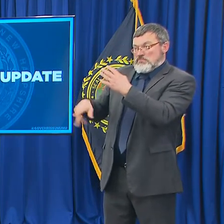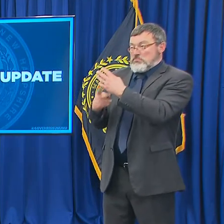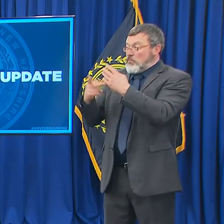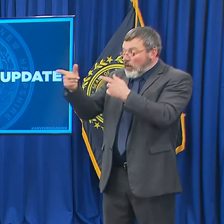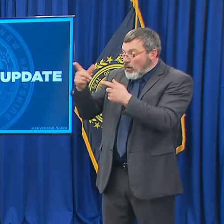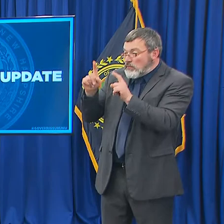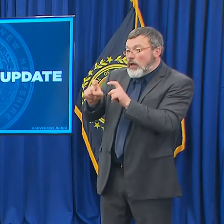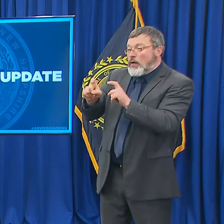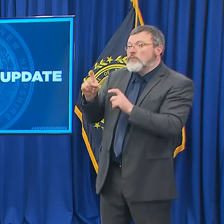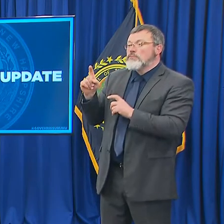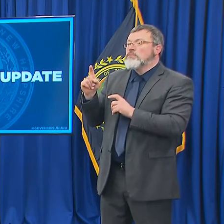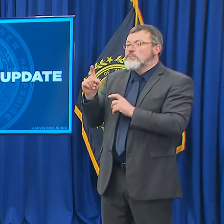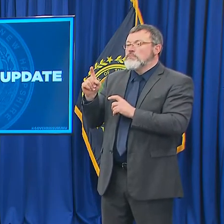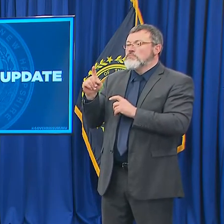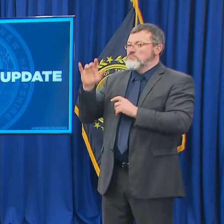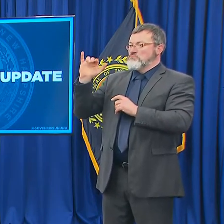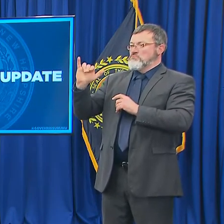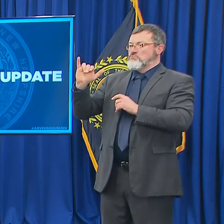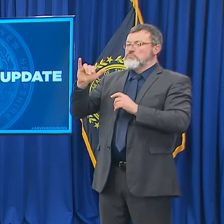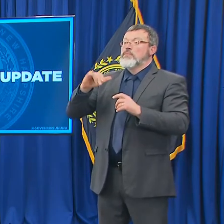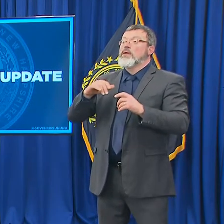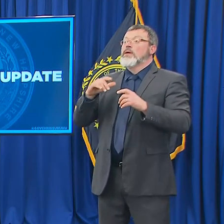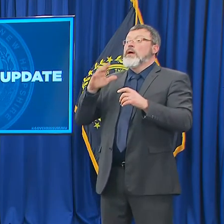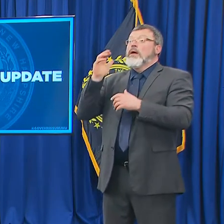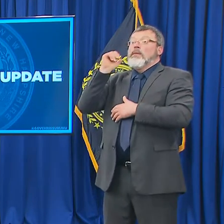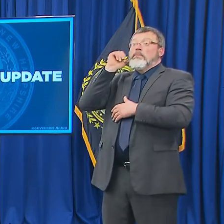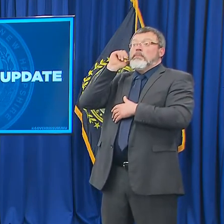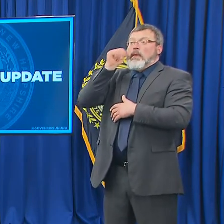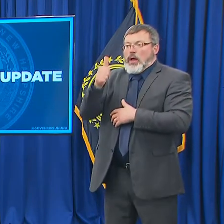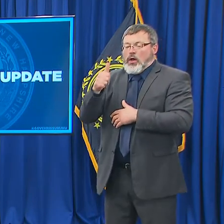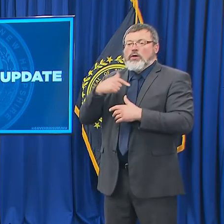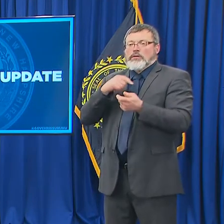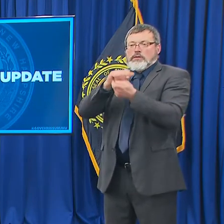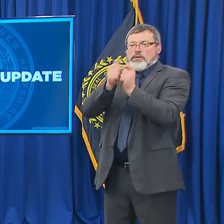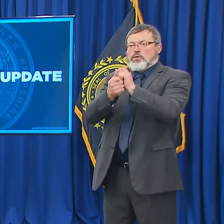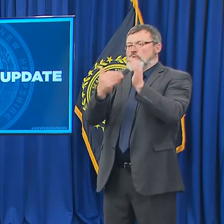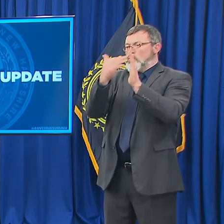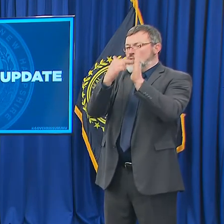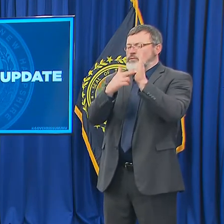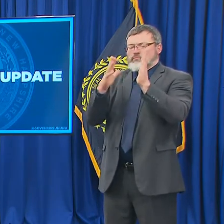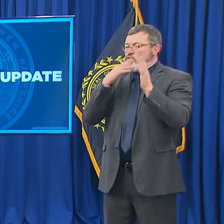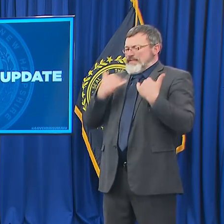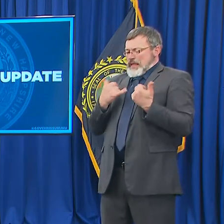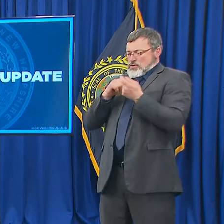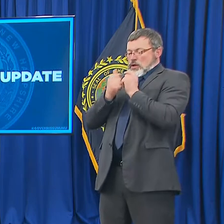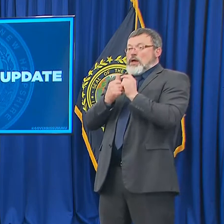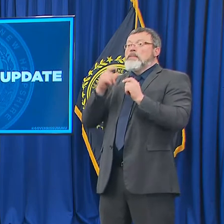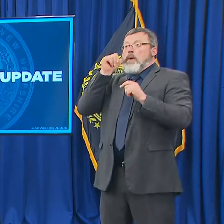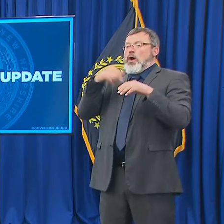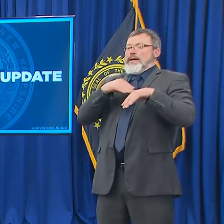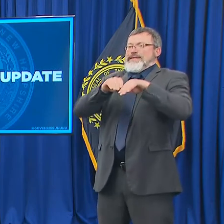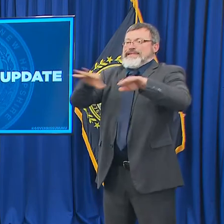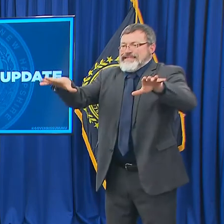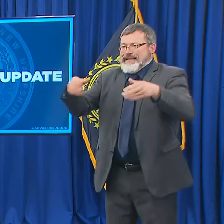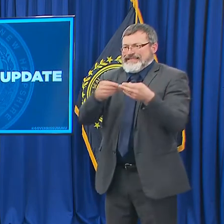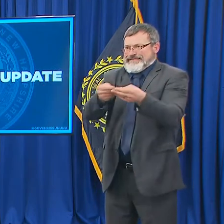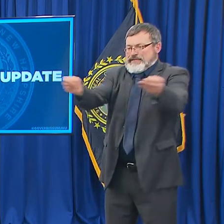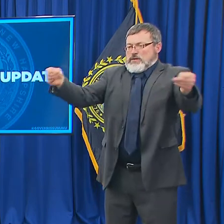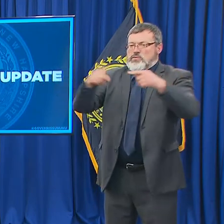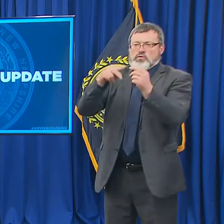about our vaccine planning efforts around covered 19. So our state has been planning for a potential pandemic vaccine distribution